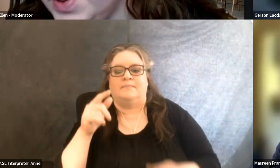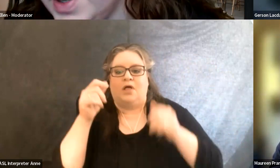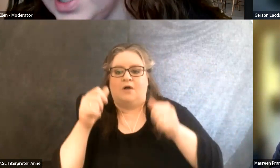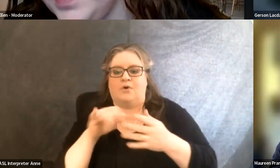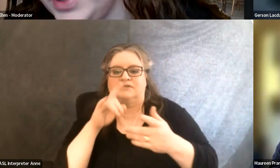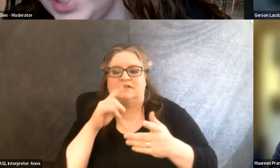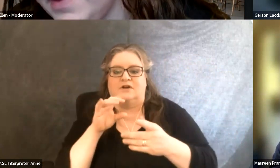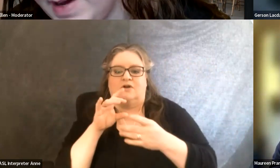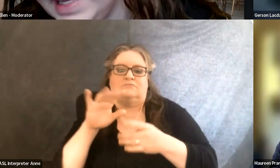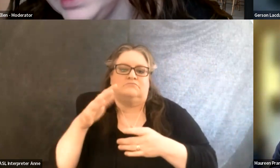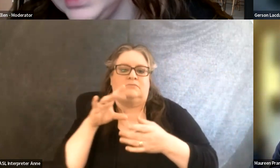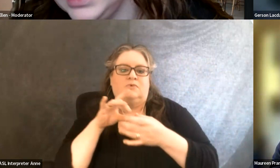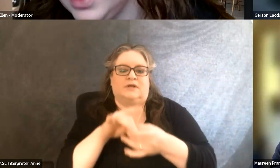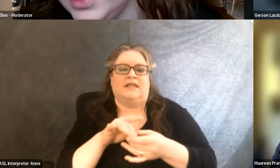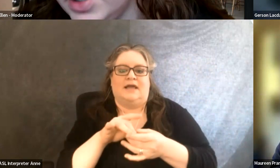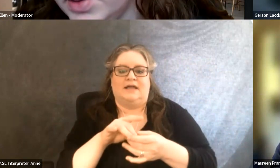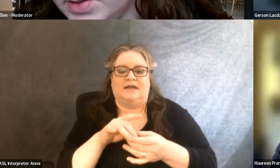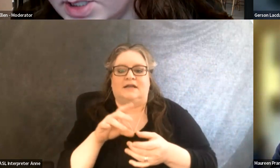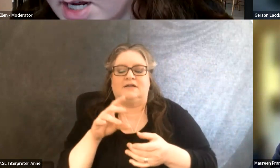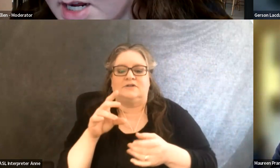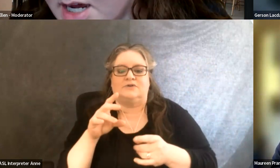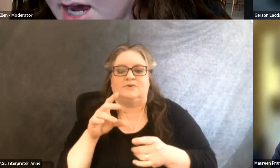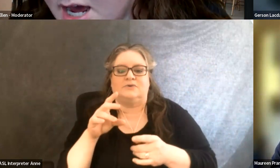to the dread by lawsuits.